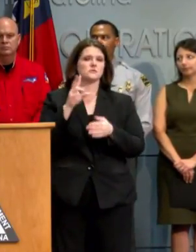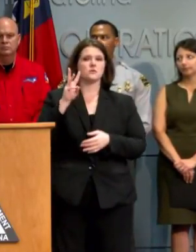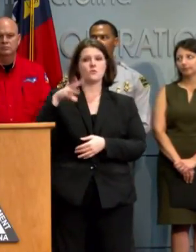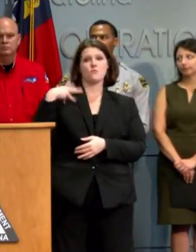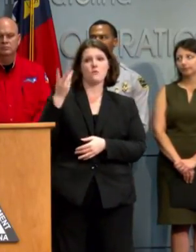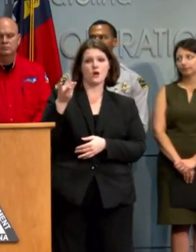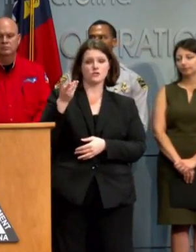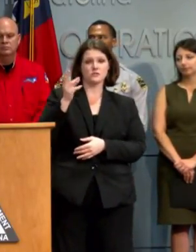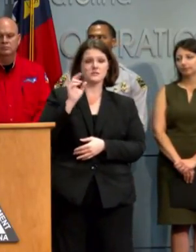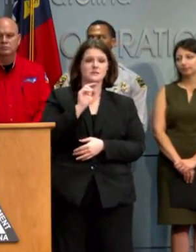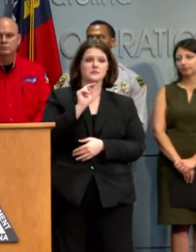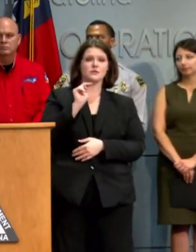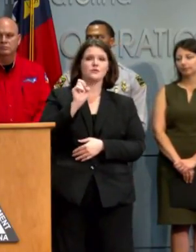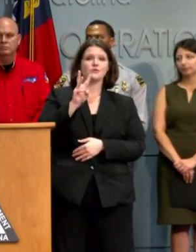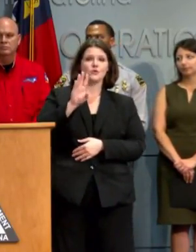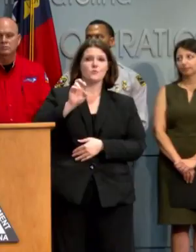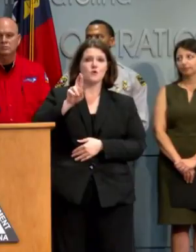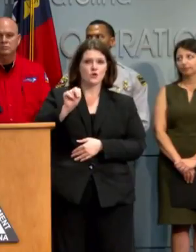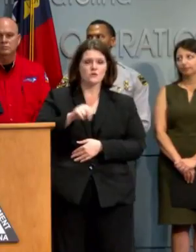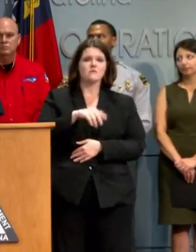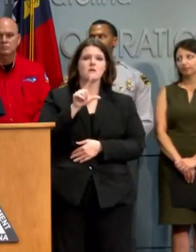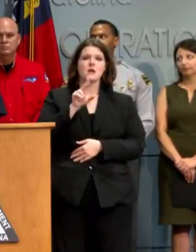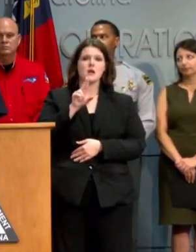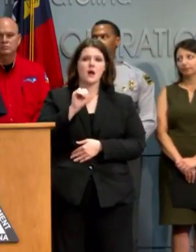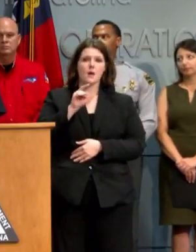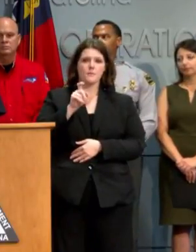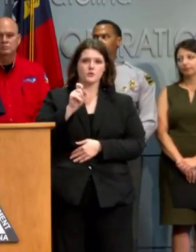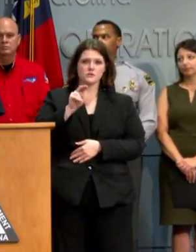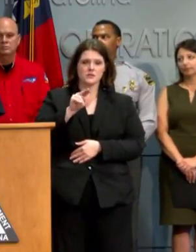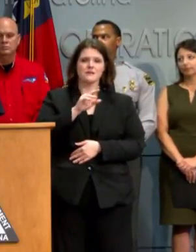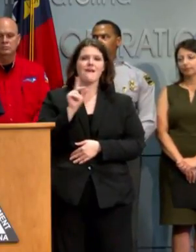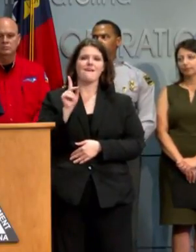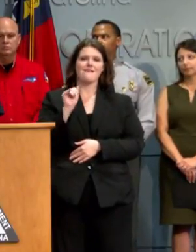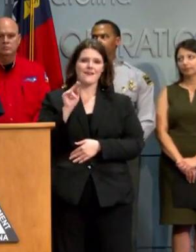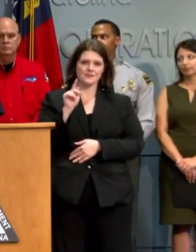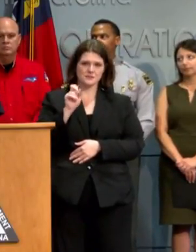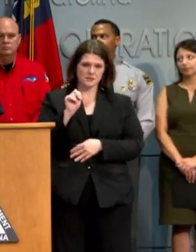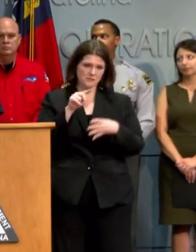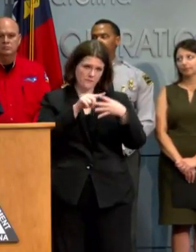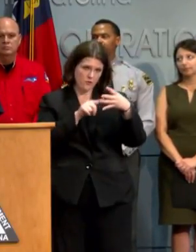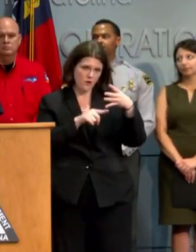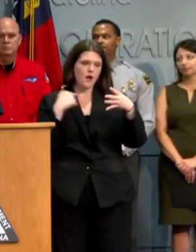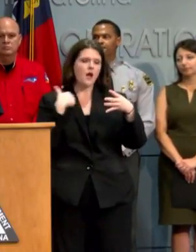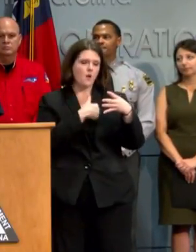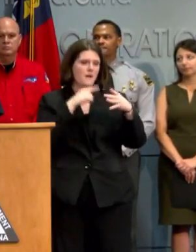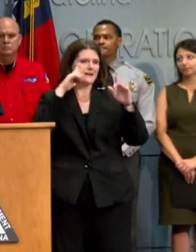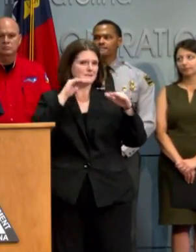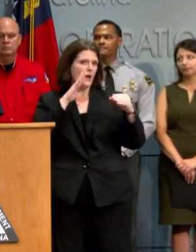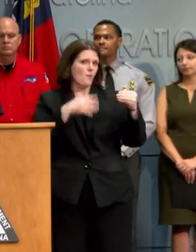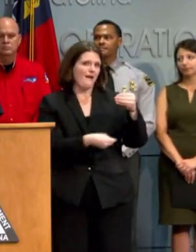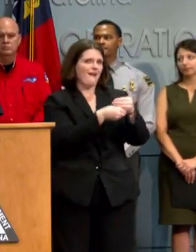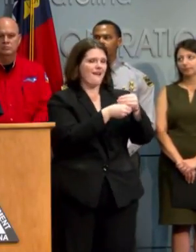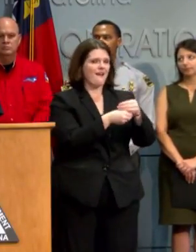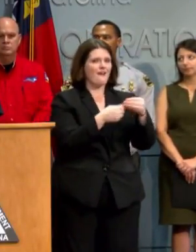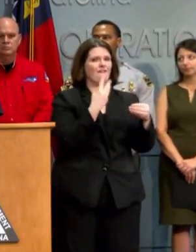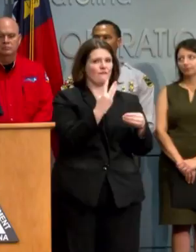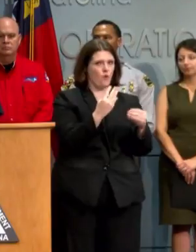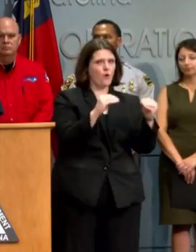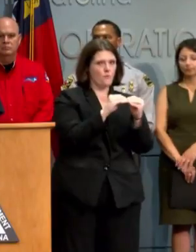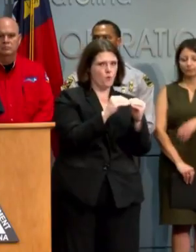QUICKLY AS POSSIBLE BOTH BY LAND AND AIR. THERE ARE NOW FOUR MASS FEEDING KITCHENS OPERATING IN